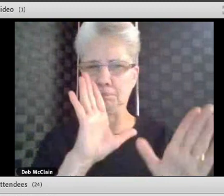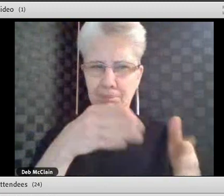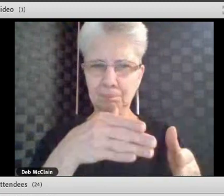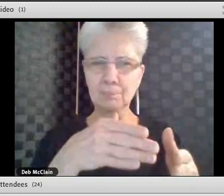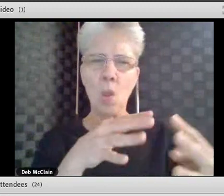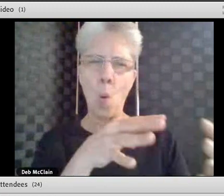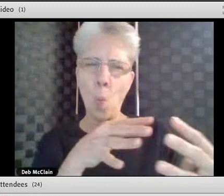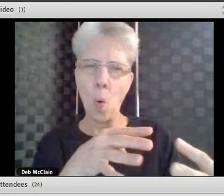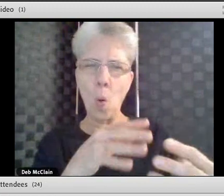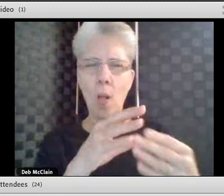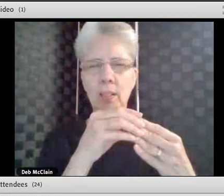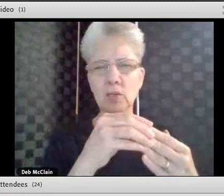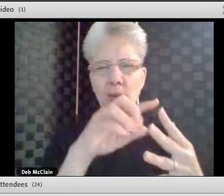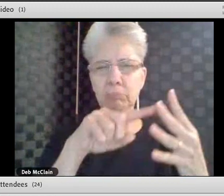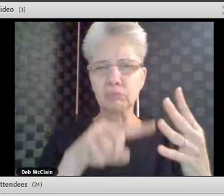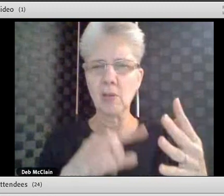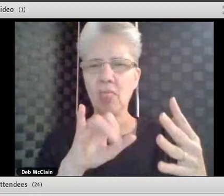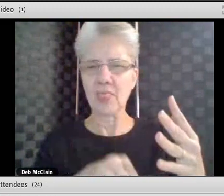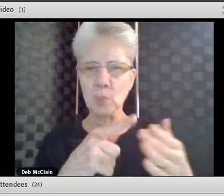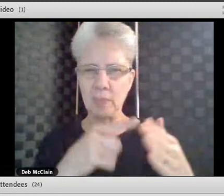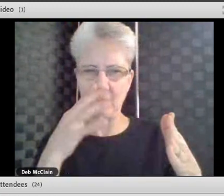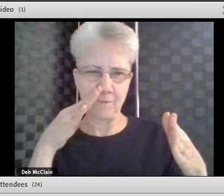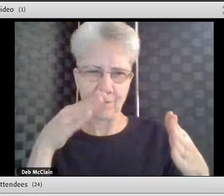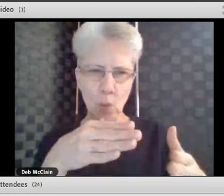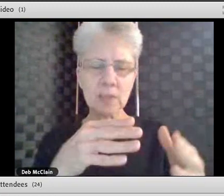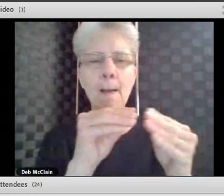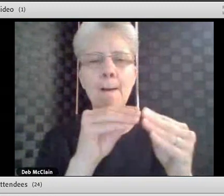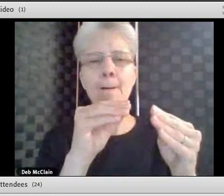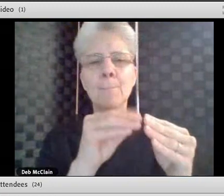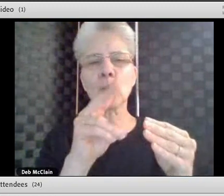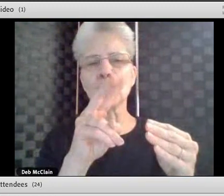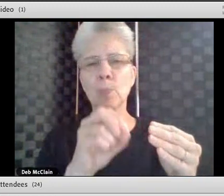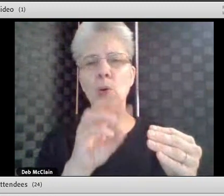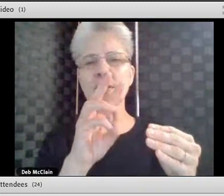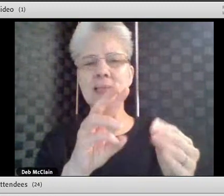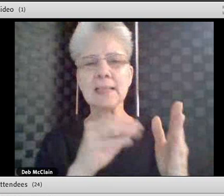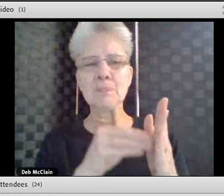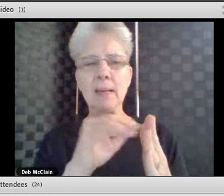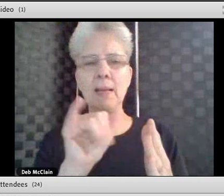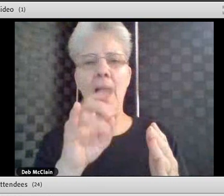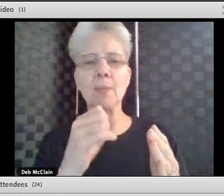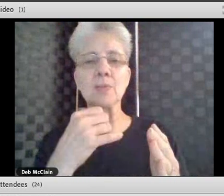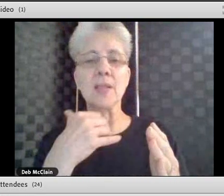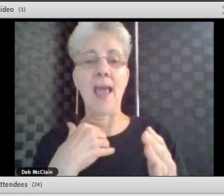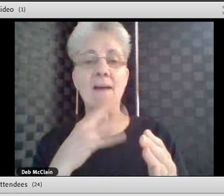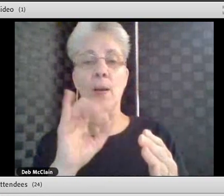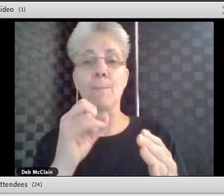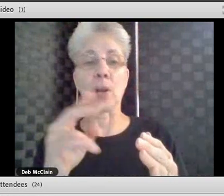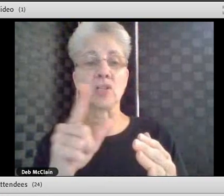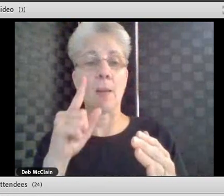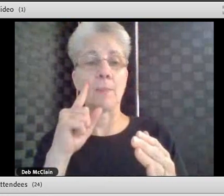so they are into war fighting and leadership and different things like that, more than 2.6 million items.